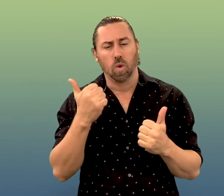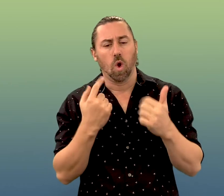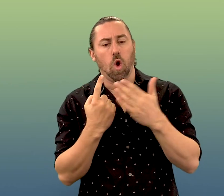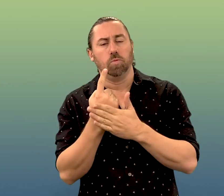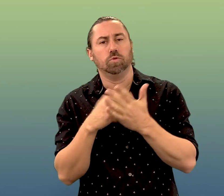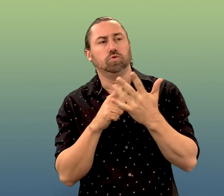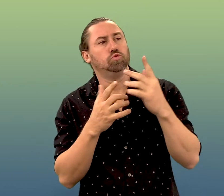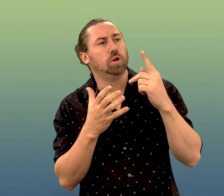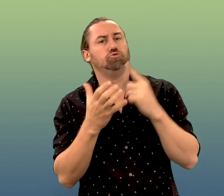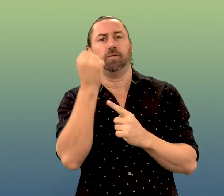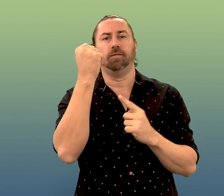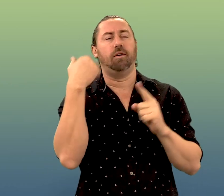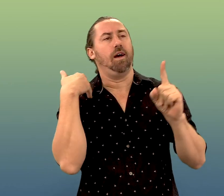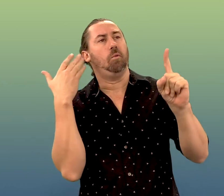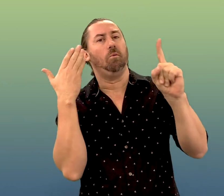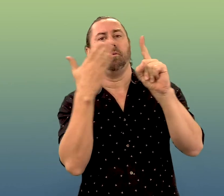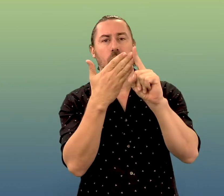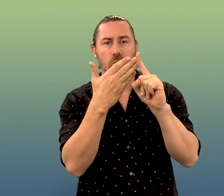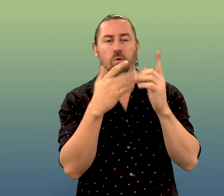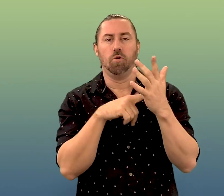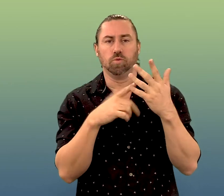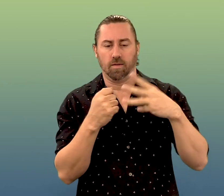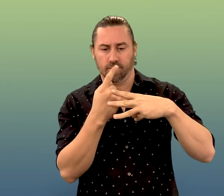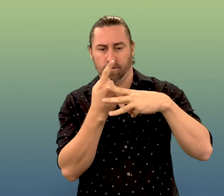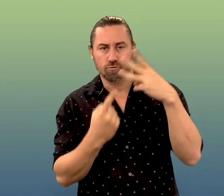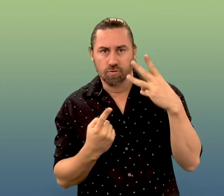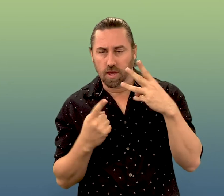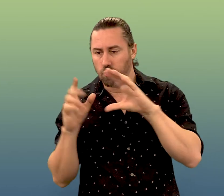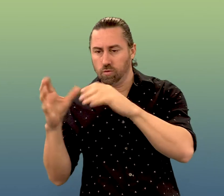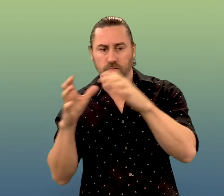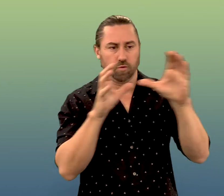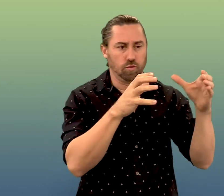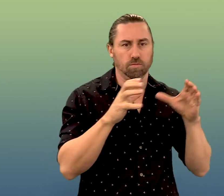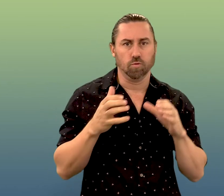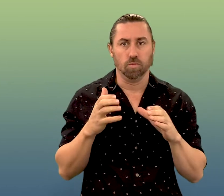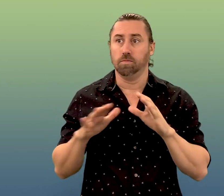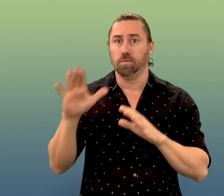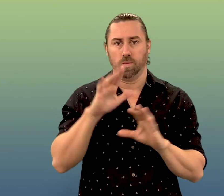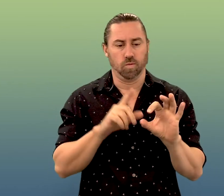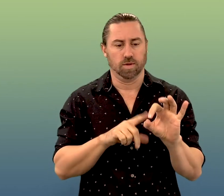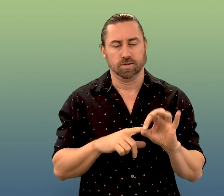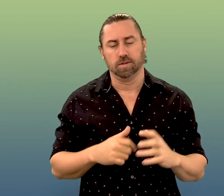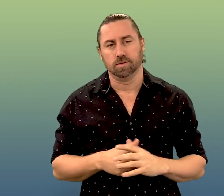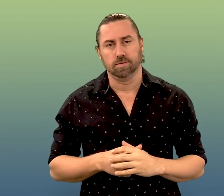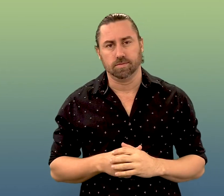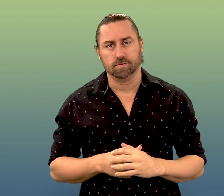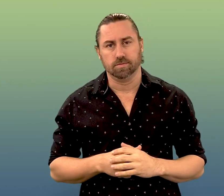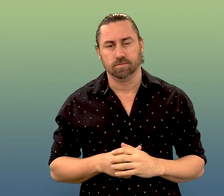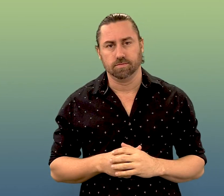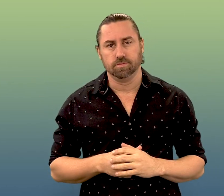We see the greatest opportunity to achieve our ambition by focusing on three stakeholder groups within Queensland